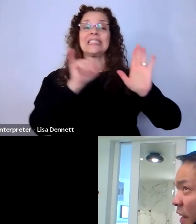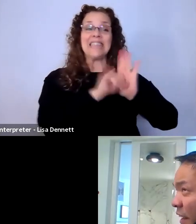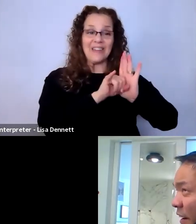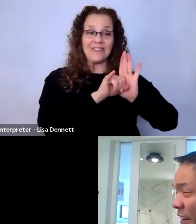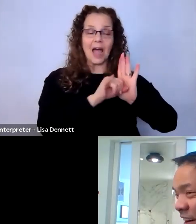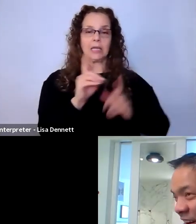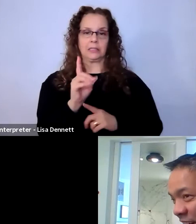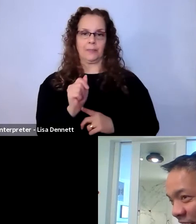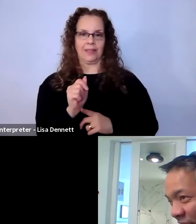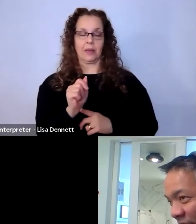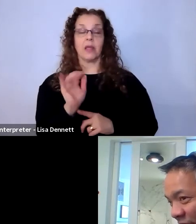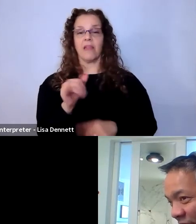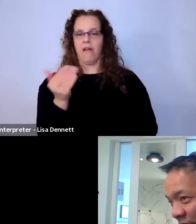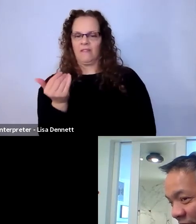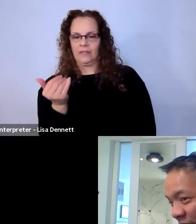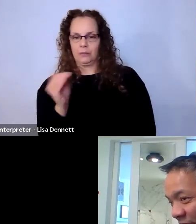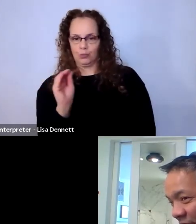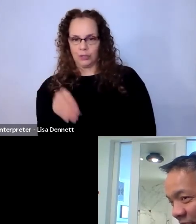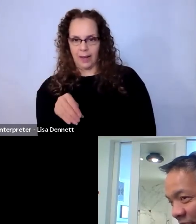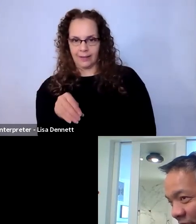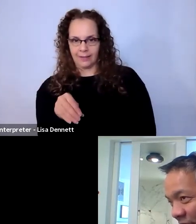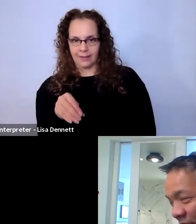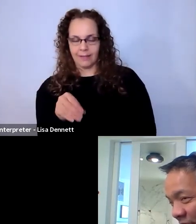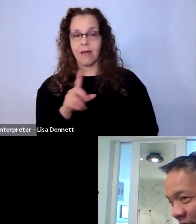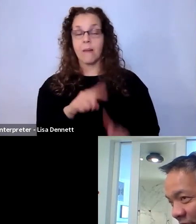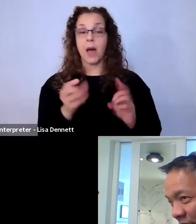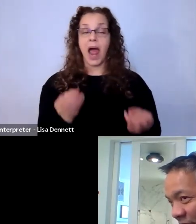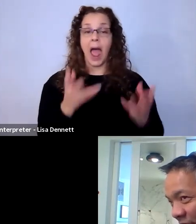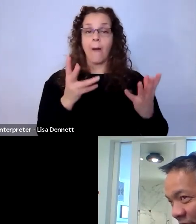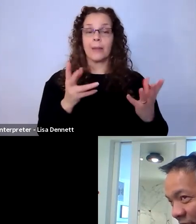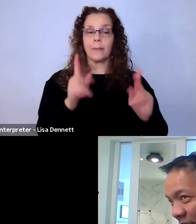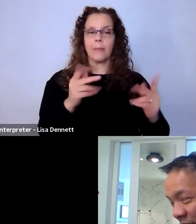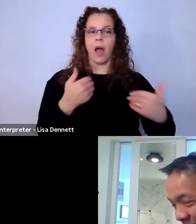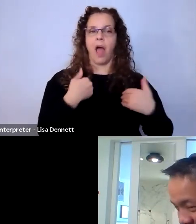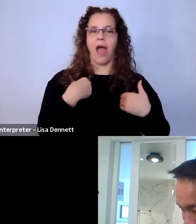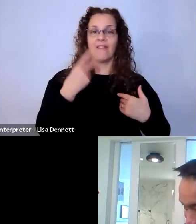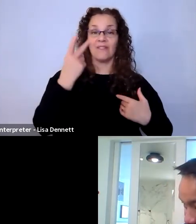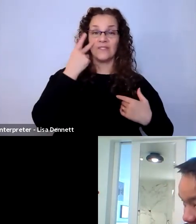And then you're looking at how many people have a visual impairment 2.2 billion